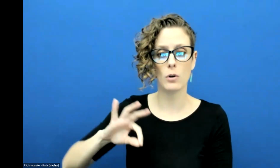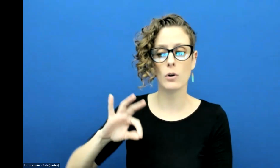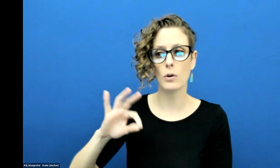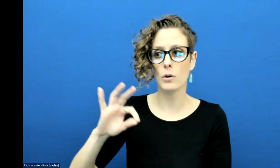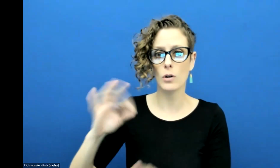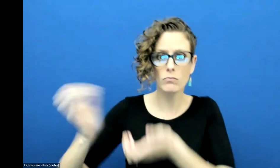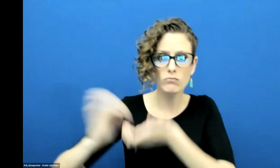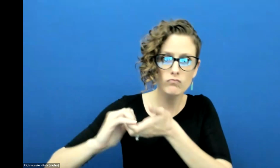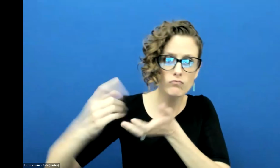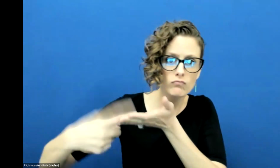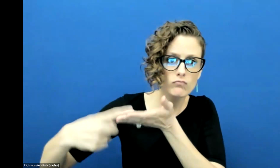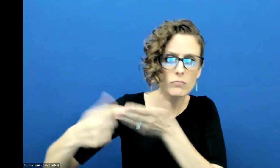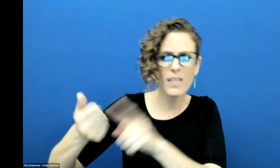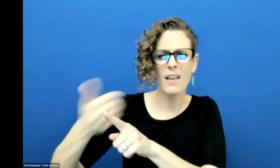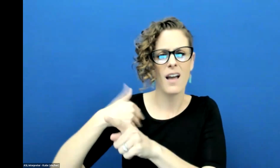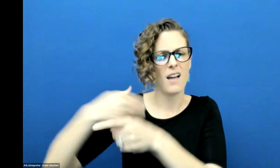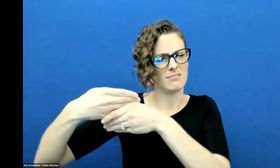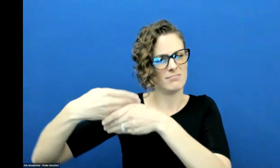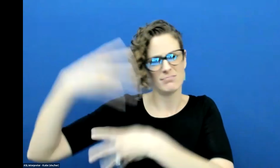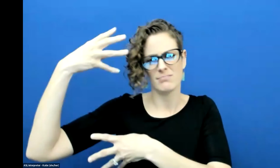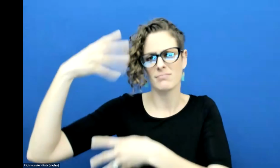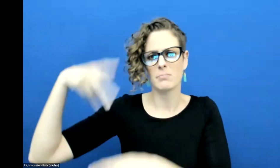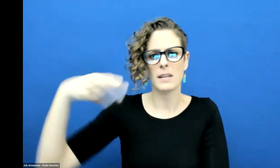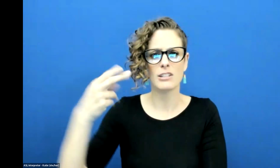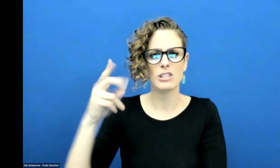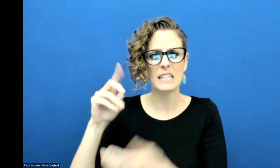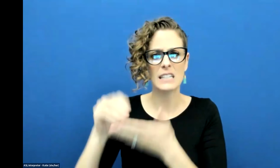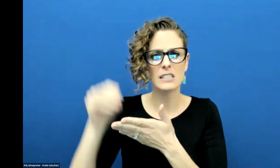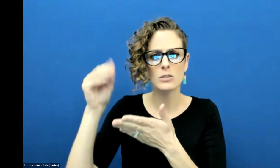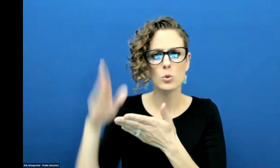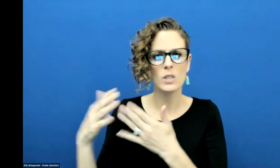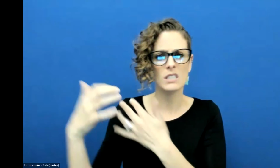um you know they've got a whole bunch of PhD students trying to figure out answers to that